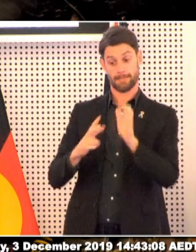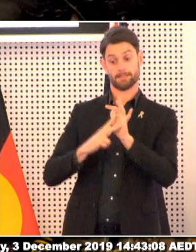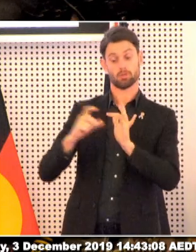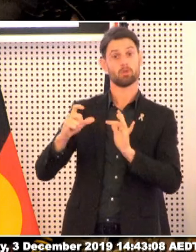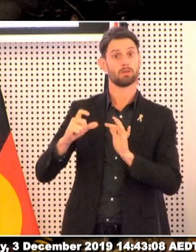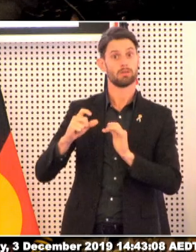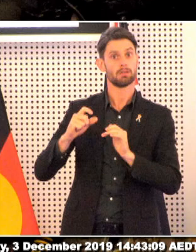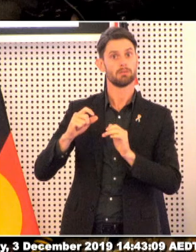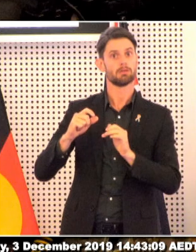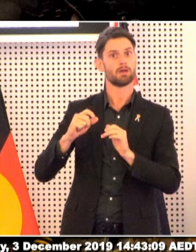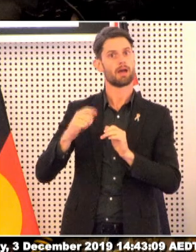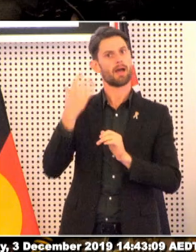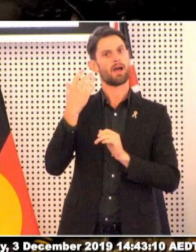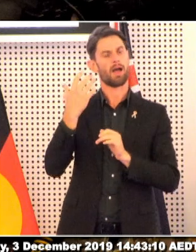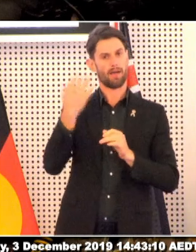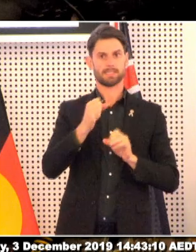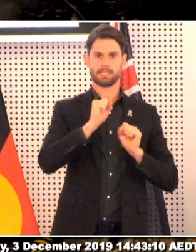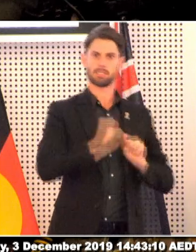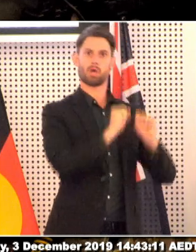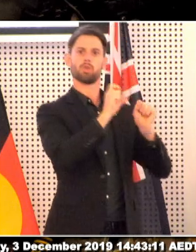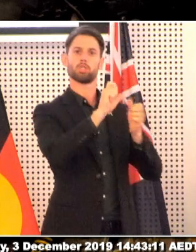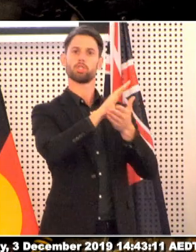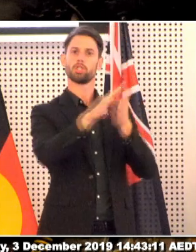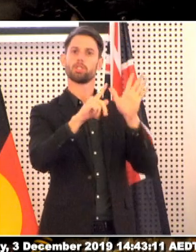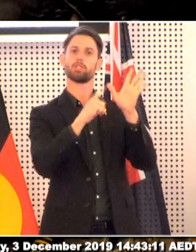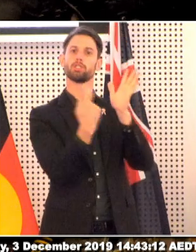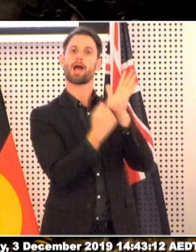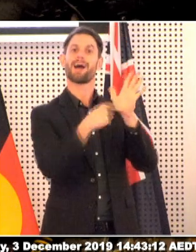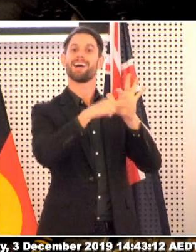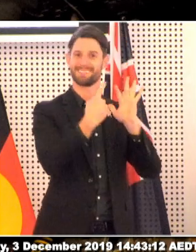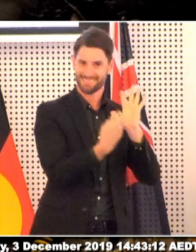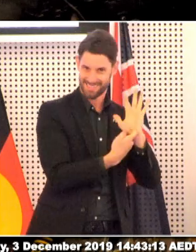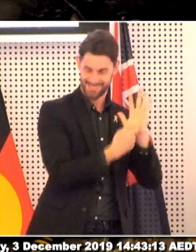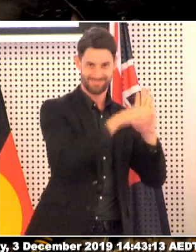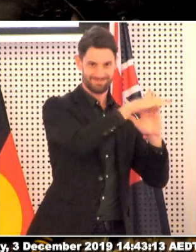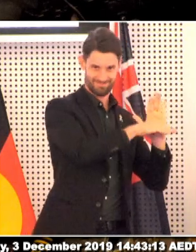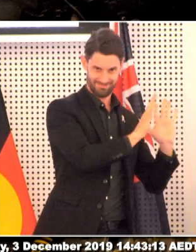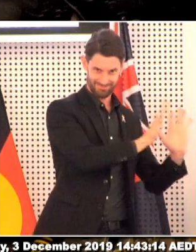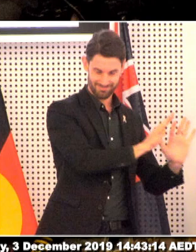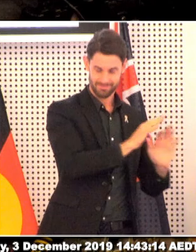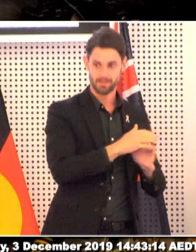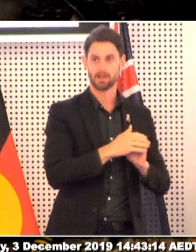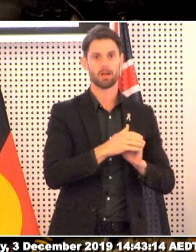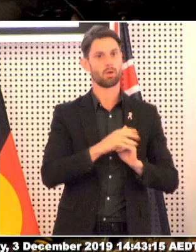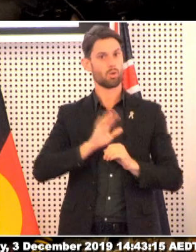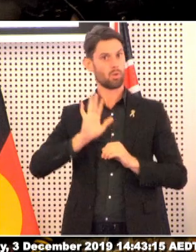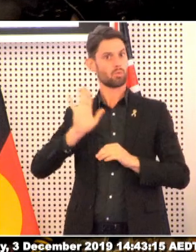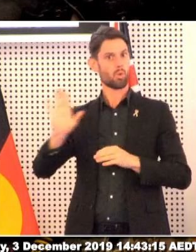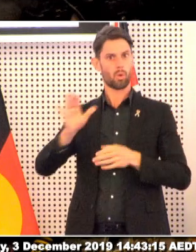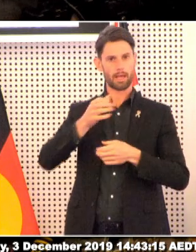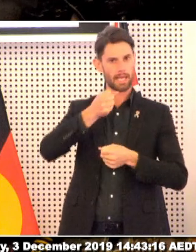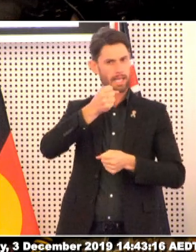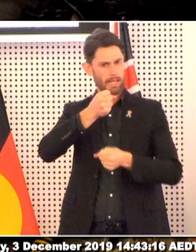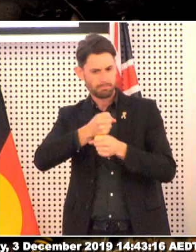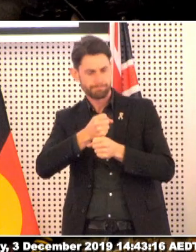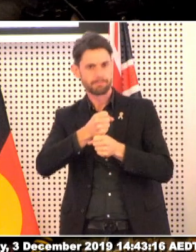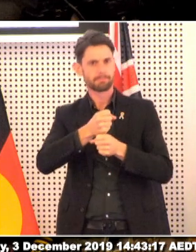Charter, and comparing the way in which guardianship models operate in States and